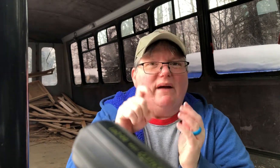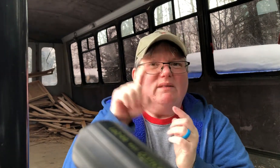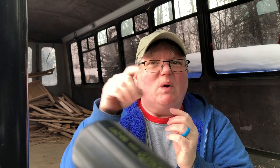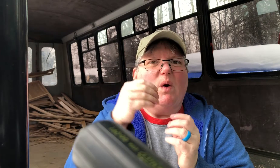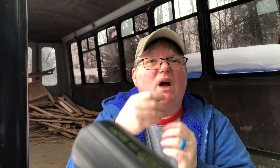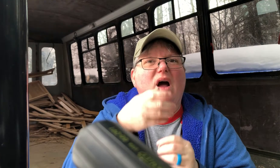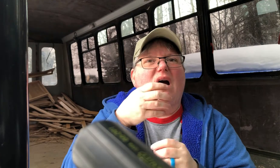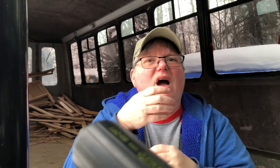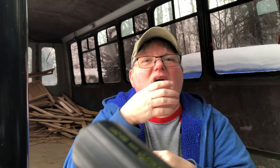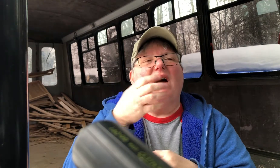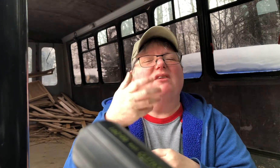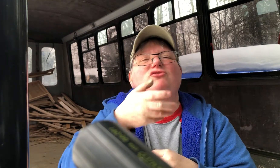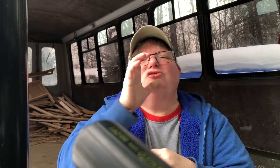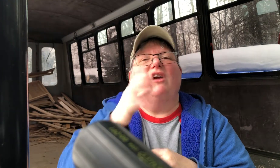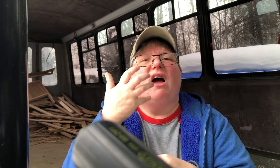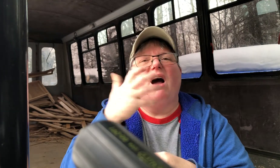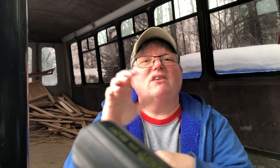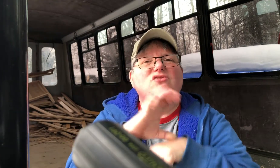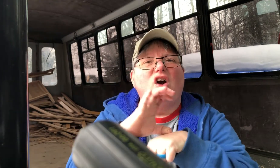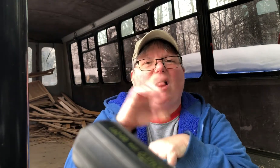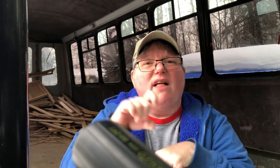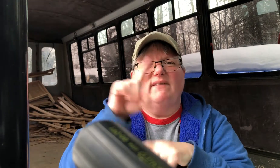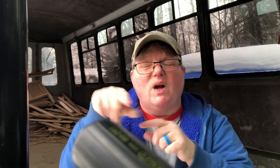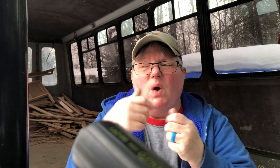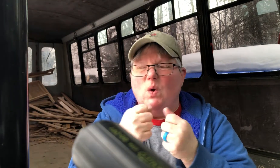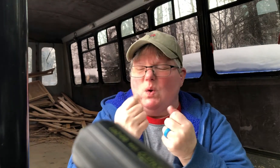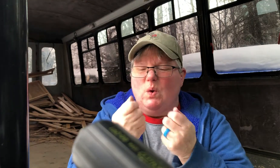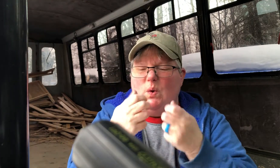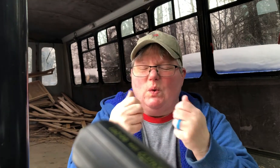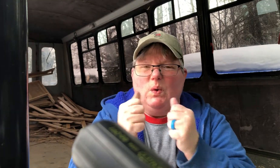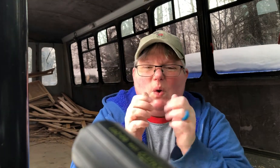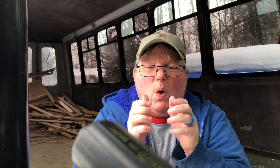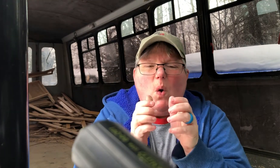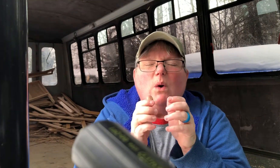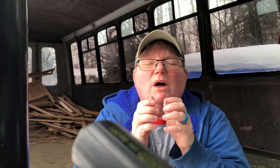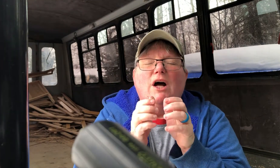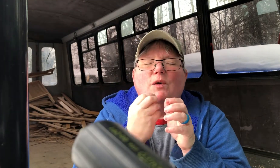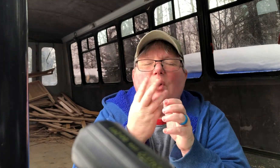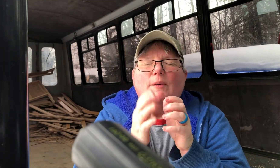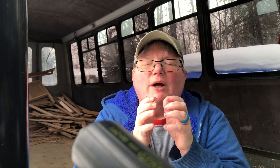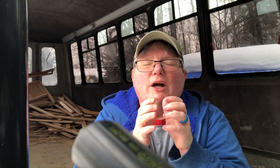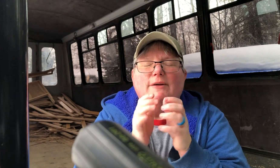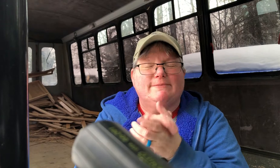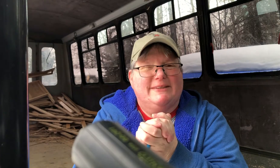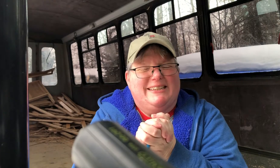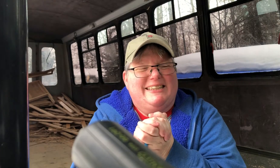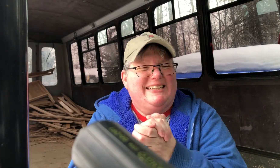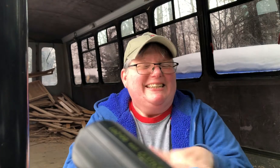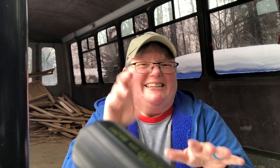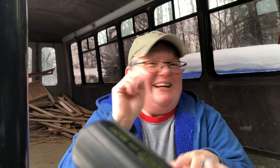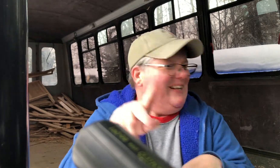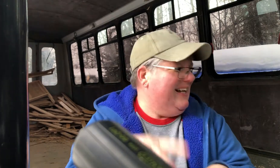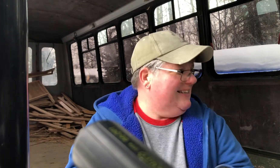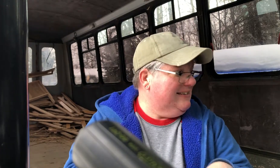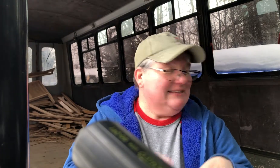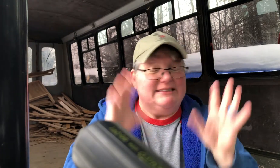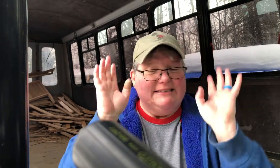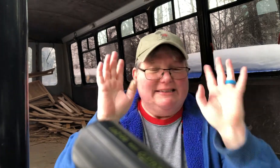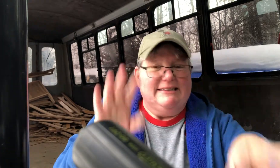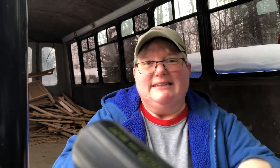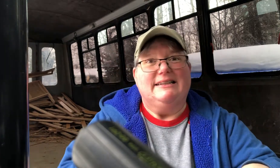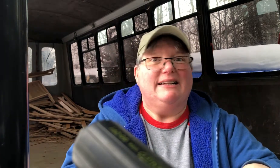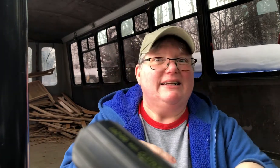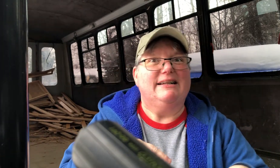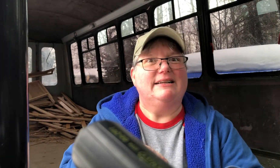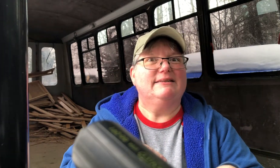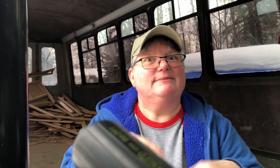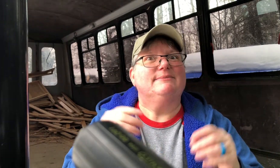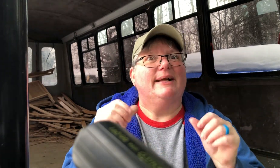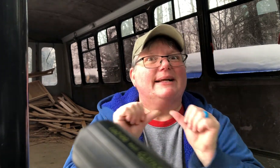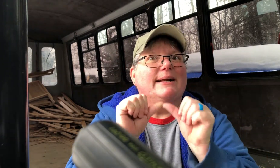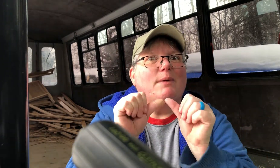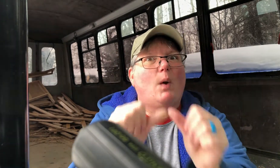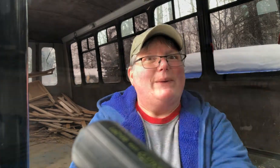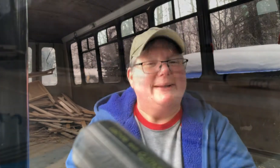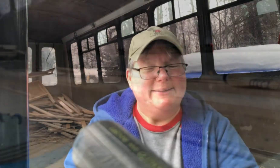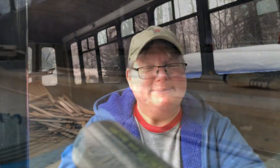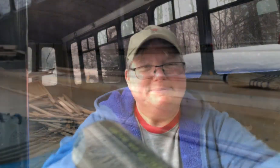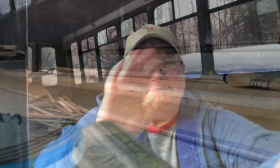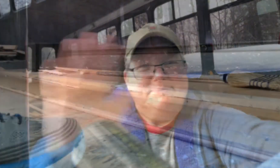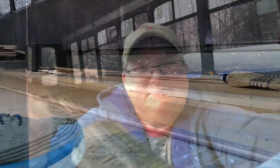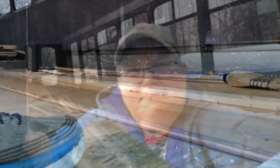I, I need to drink some hot chocolate. Oh and hold the cup and go AHH *haha*. Okay well I'll keep at it.